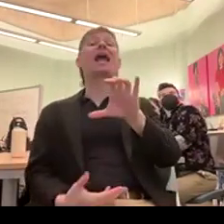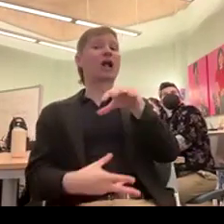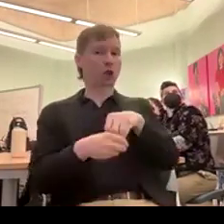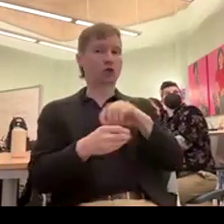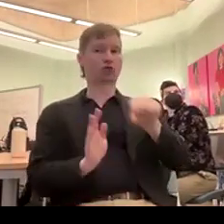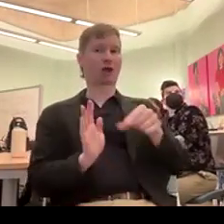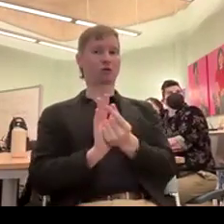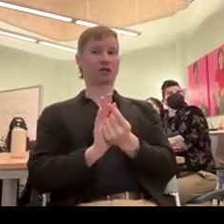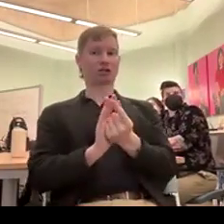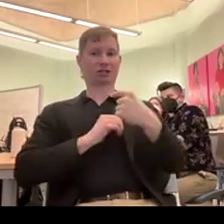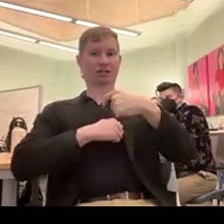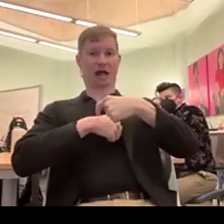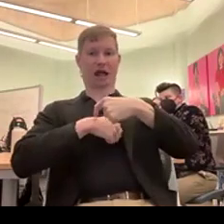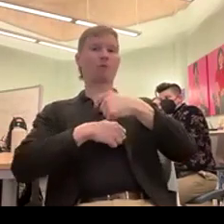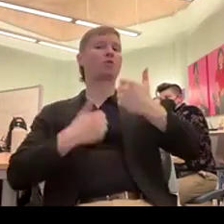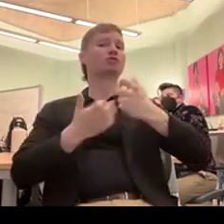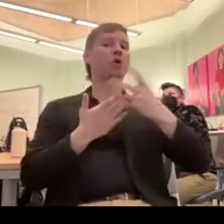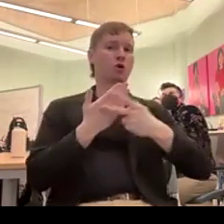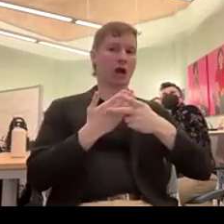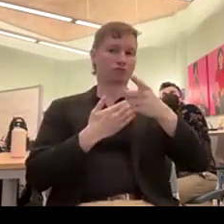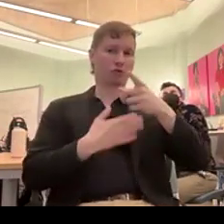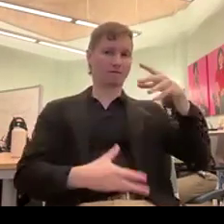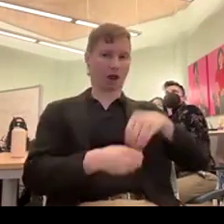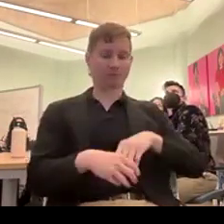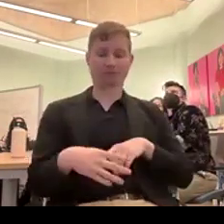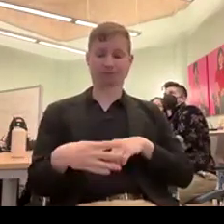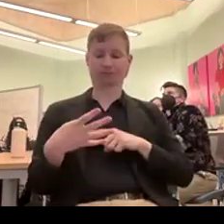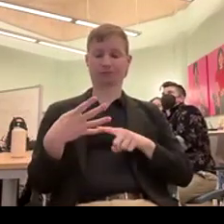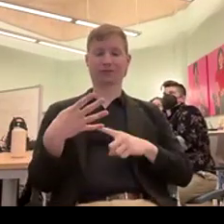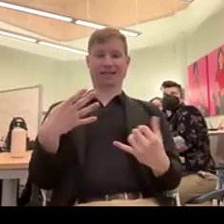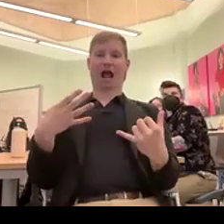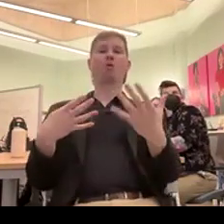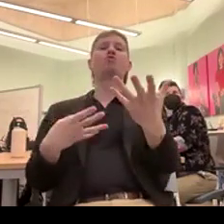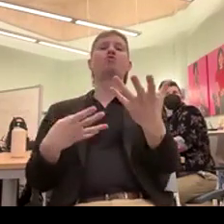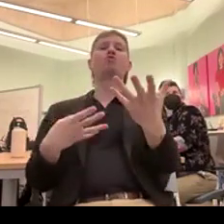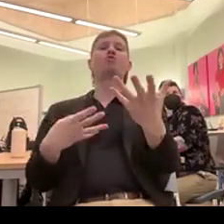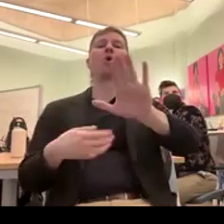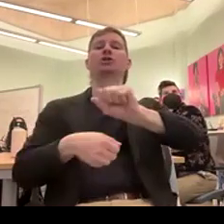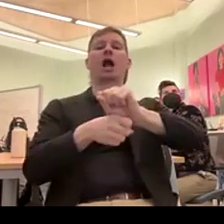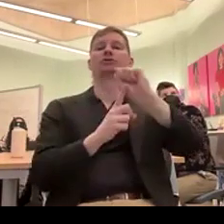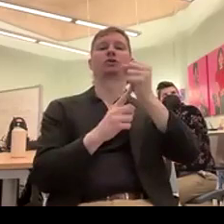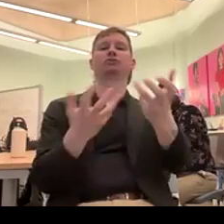when you were at UIC, including when you graduated, and what program you were in, and what